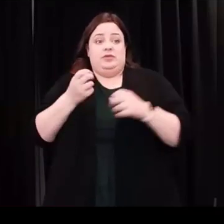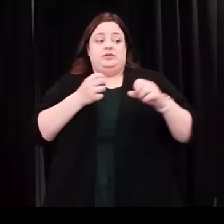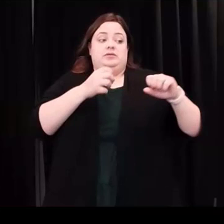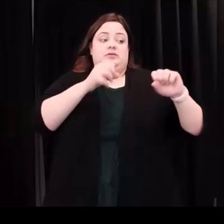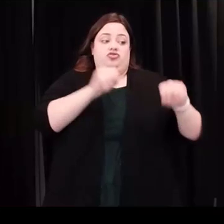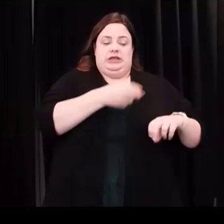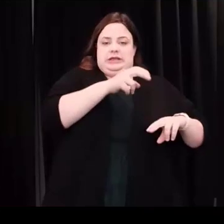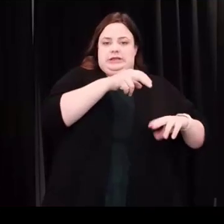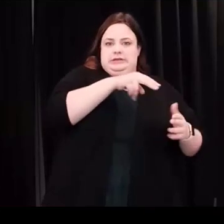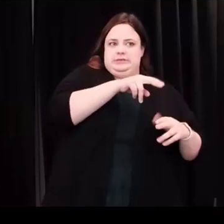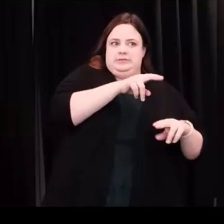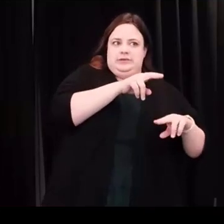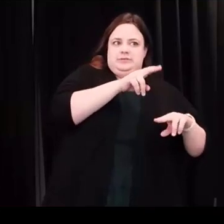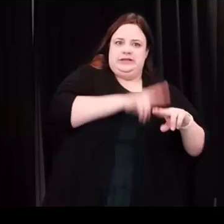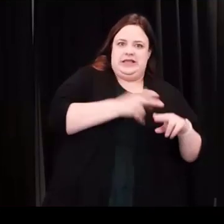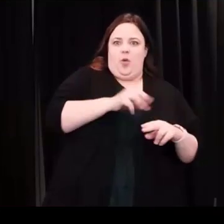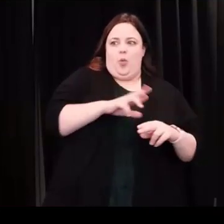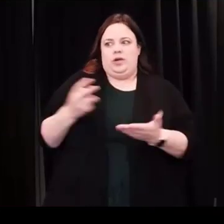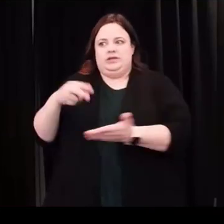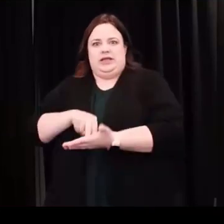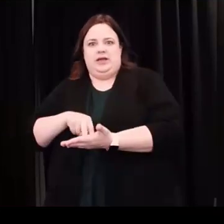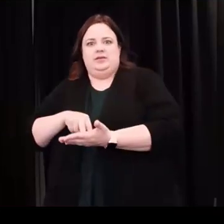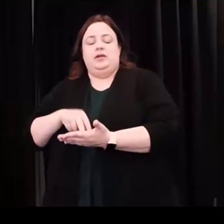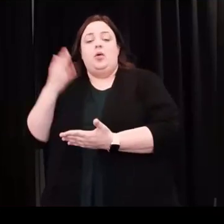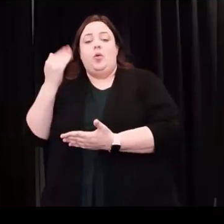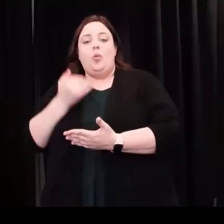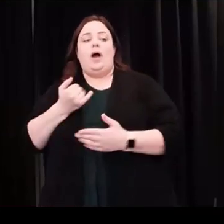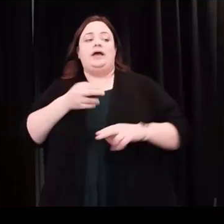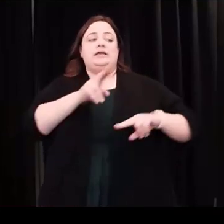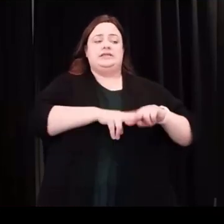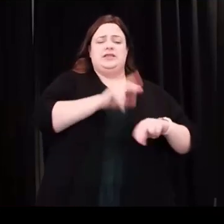sometimes. Because standing for a long time can cause pain, also sitting for a long time,